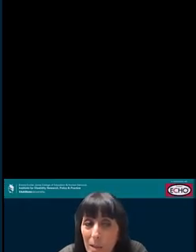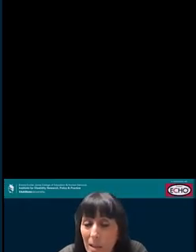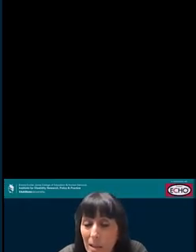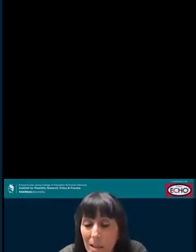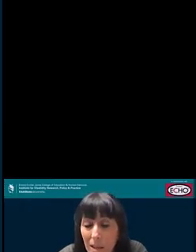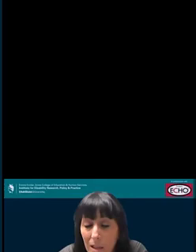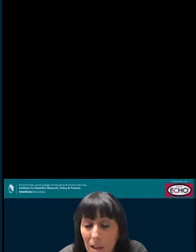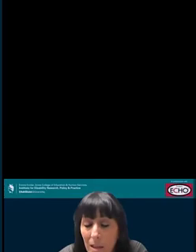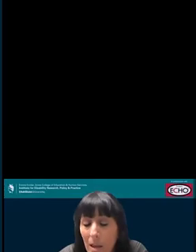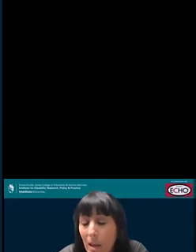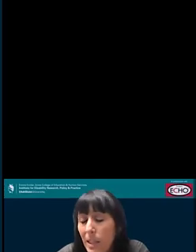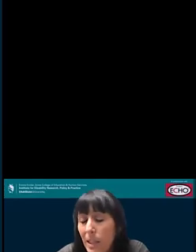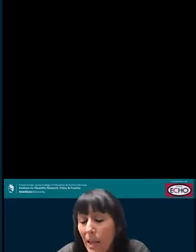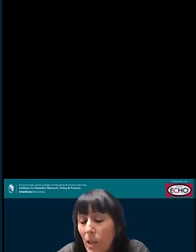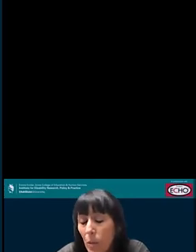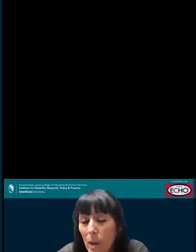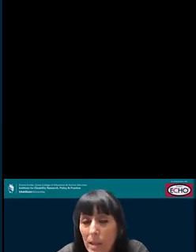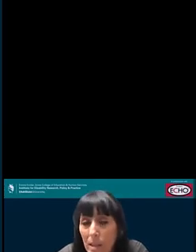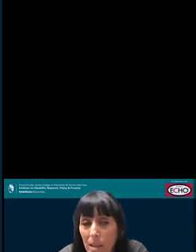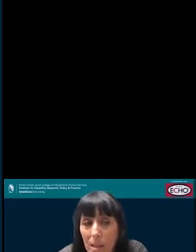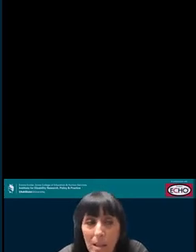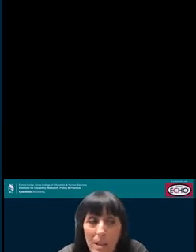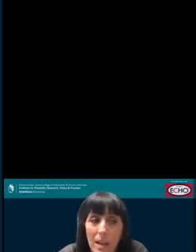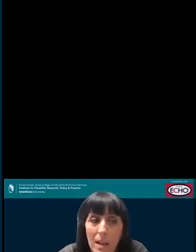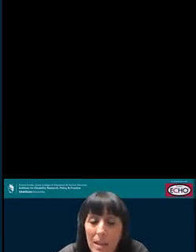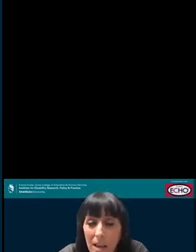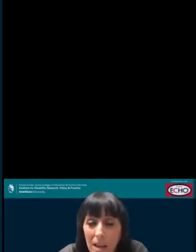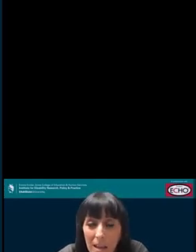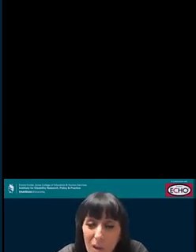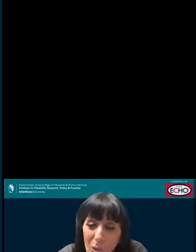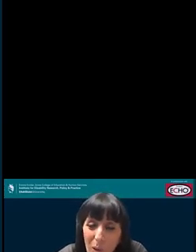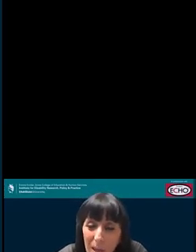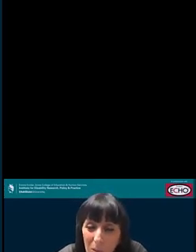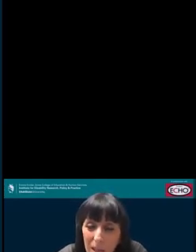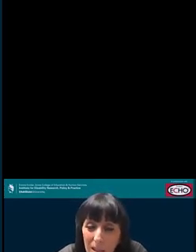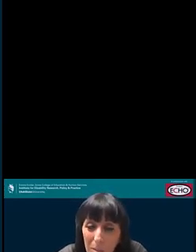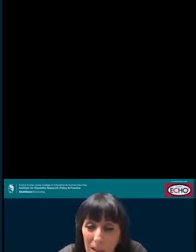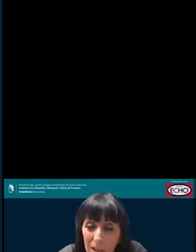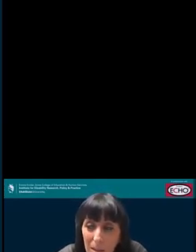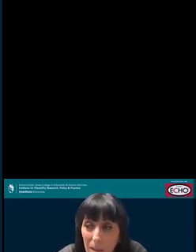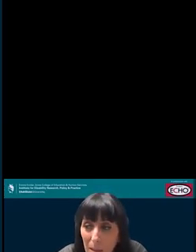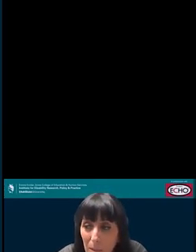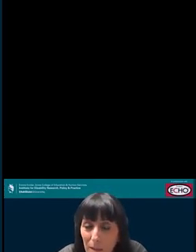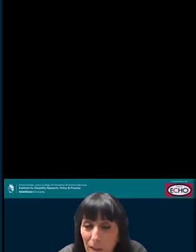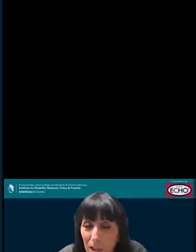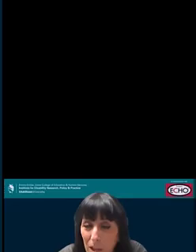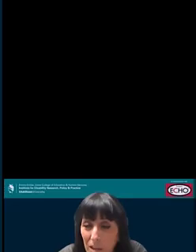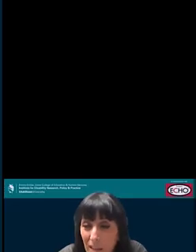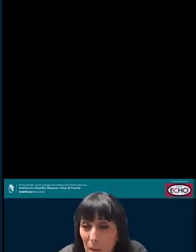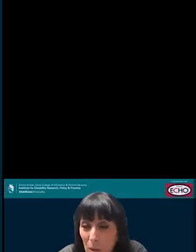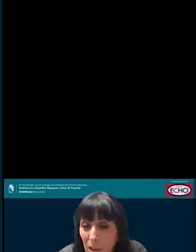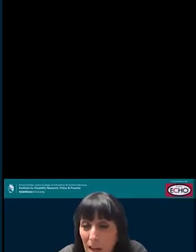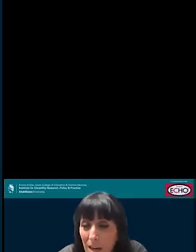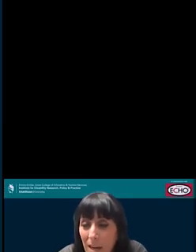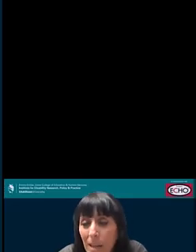presentation presenter wants us to discuss. That's a great way to build up that professional networking,